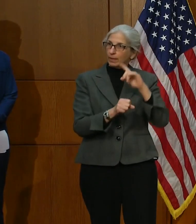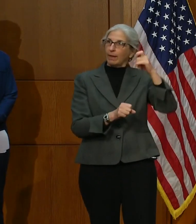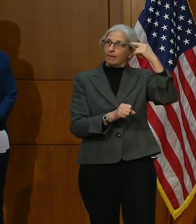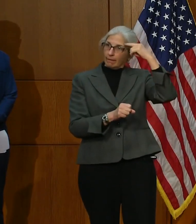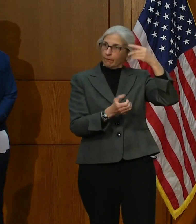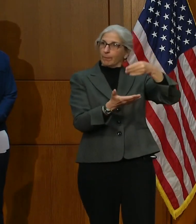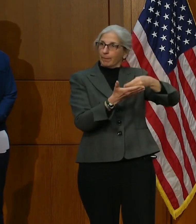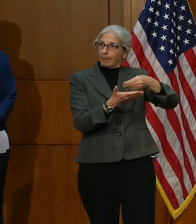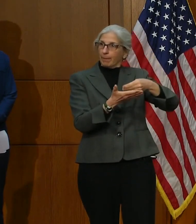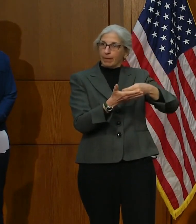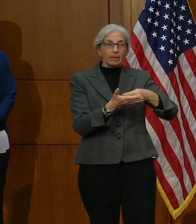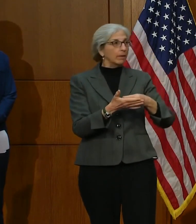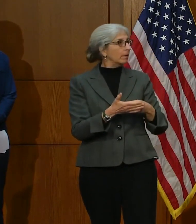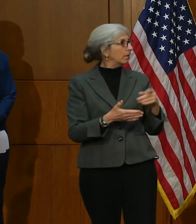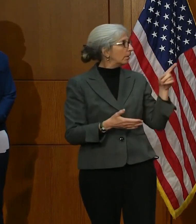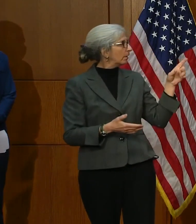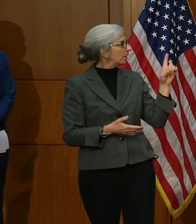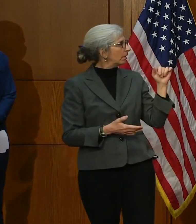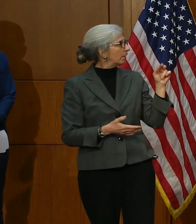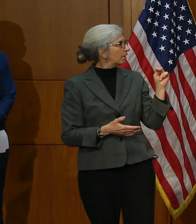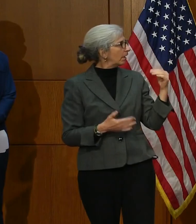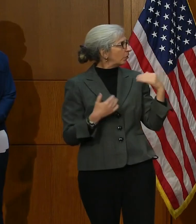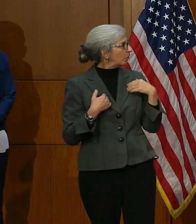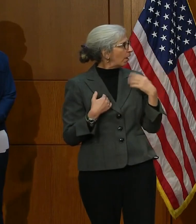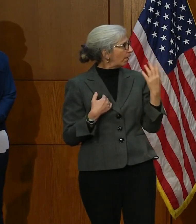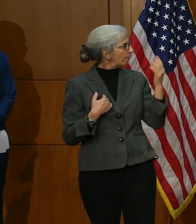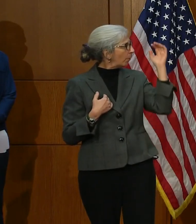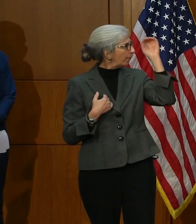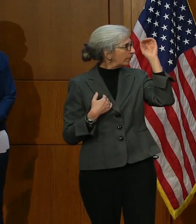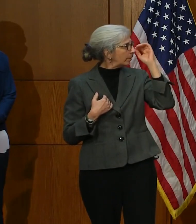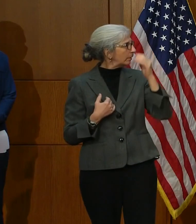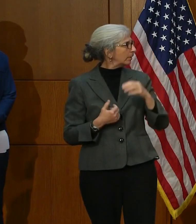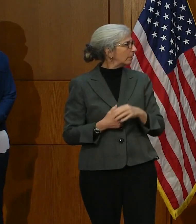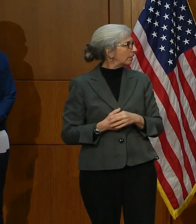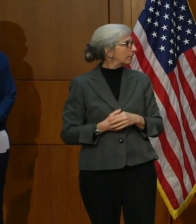HARD AS THOSE AGENCIES THAT DO GET. I DO ACCEPT MEDICAID OR